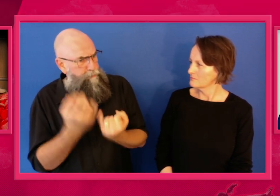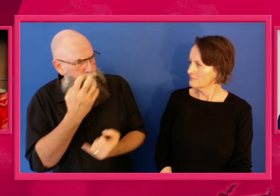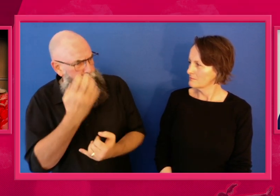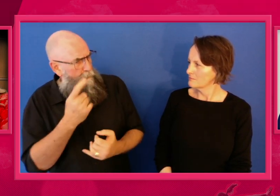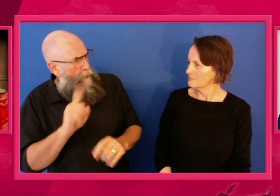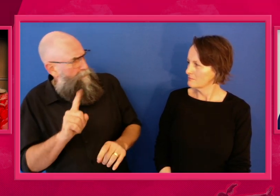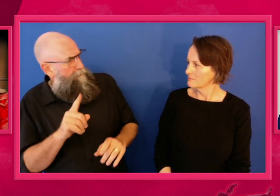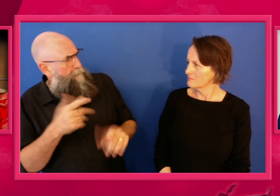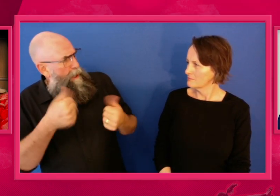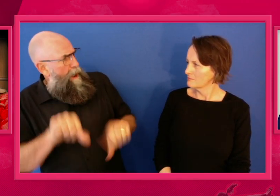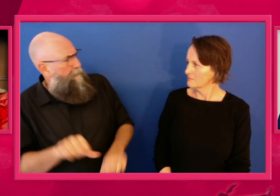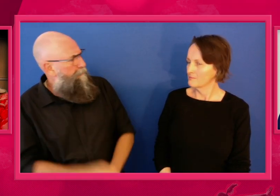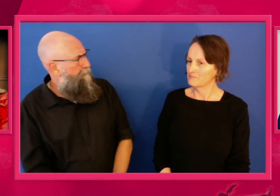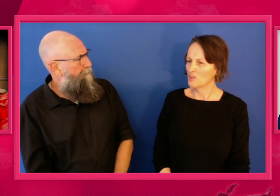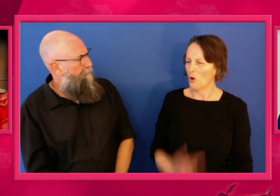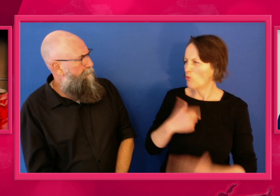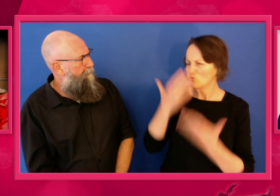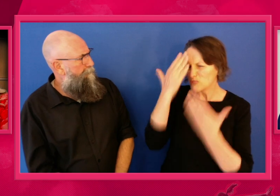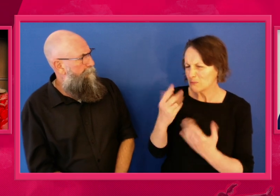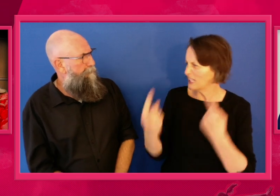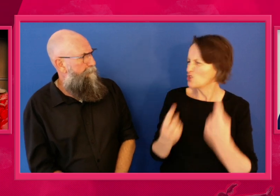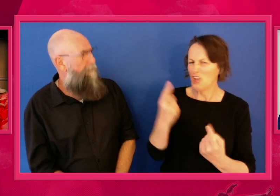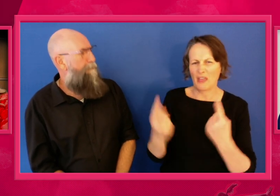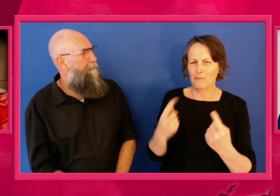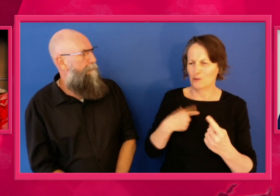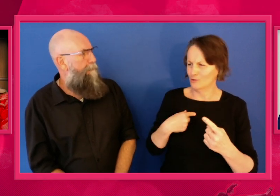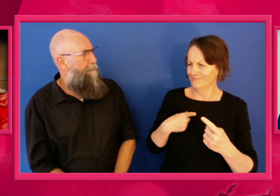other for so long. And we've been back and forth for so long. Like, obviously he's won